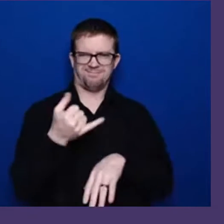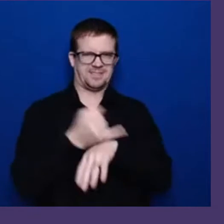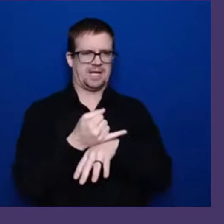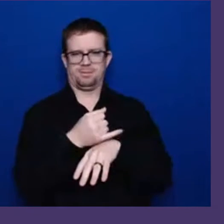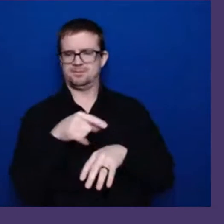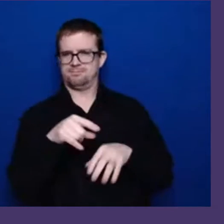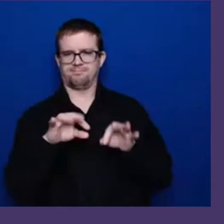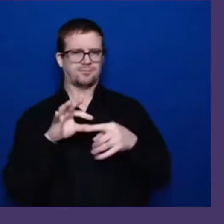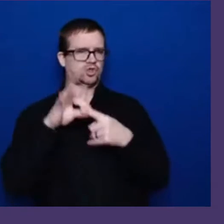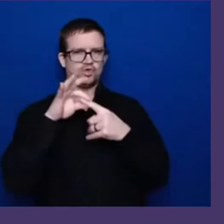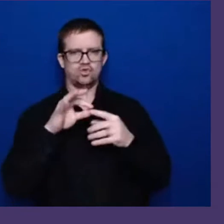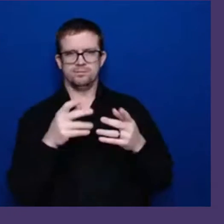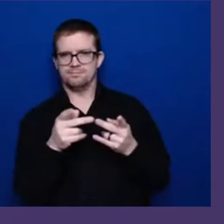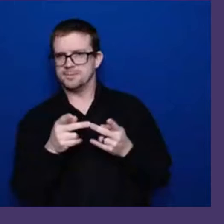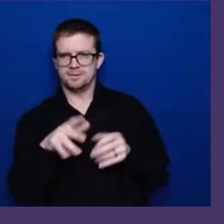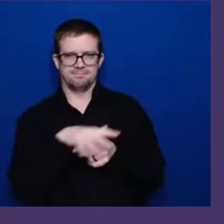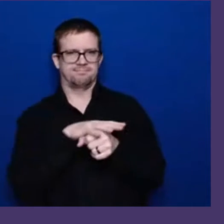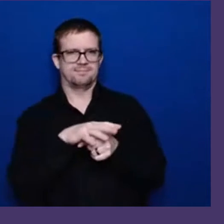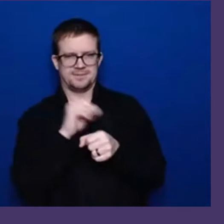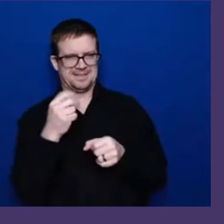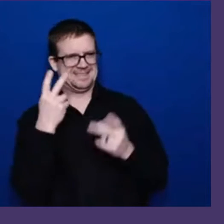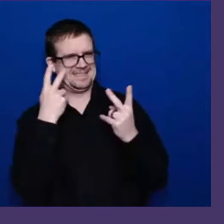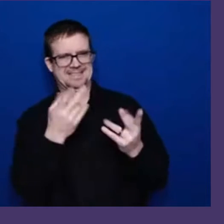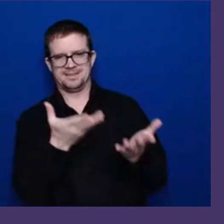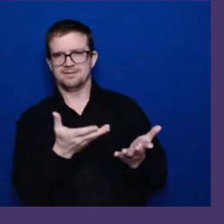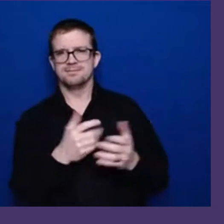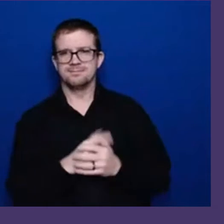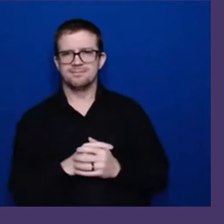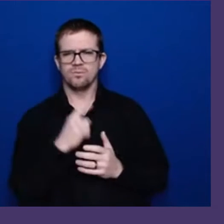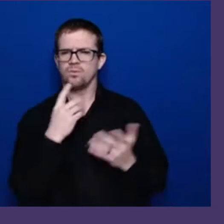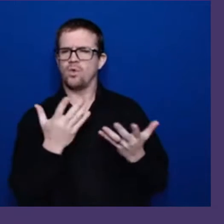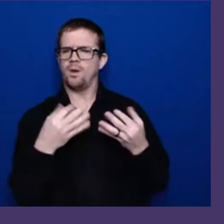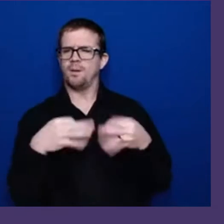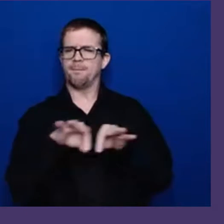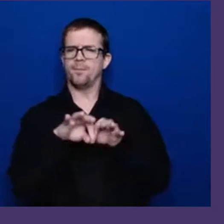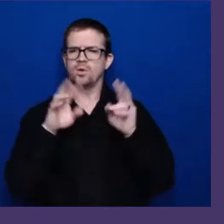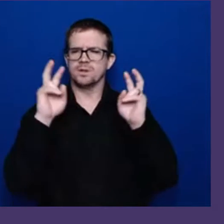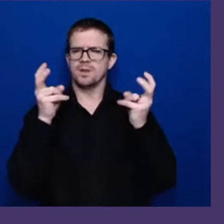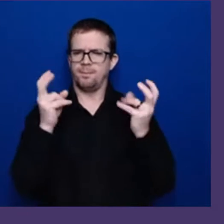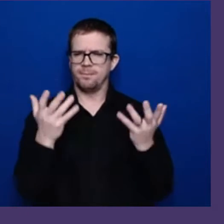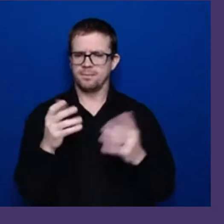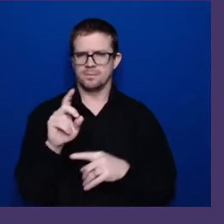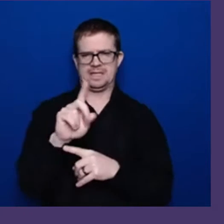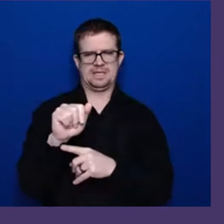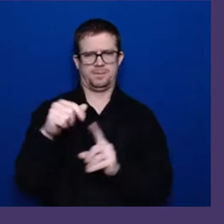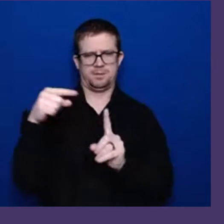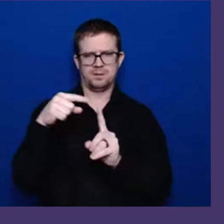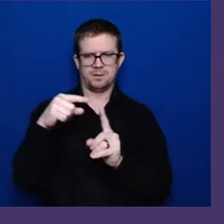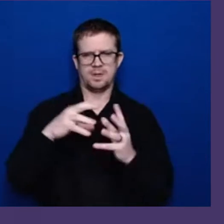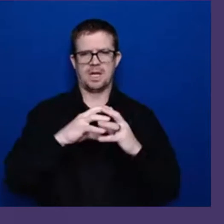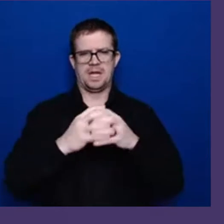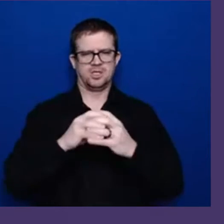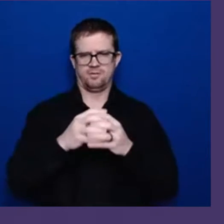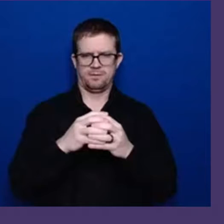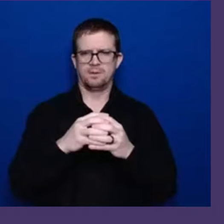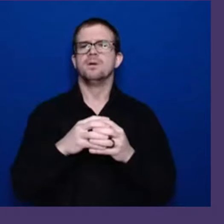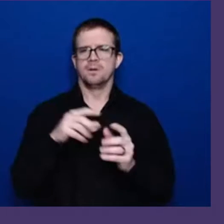a very important topic, disability intersectionality. I have the pleasure of moderating a panel.